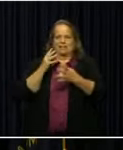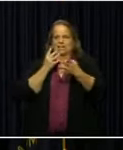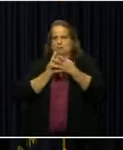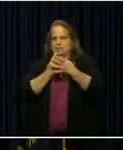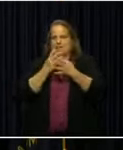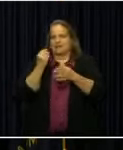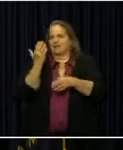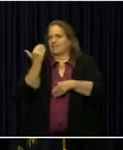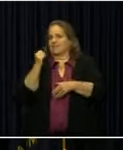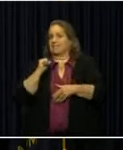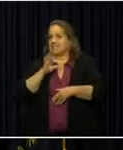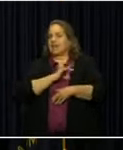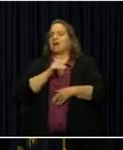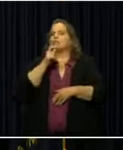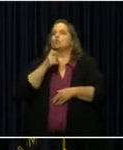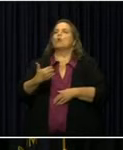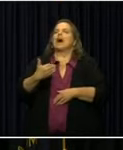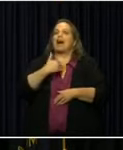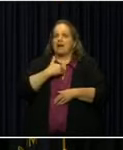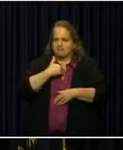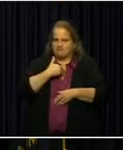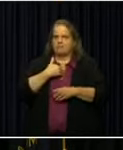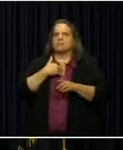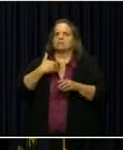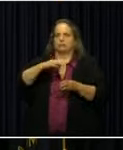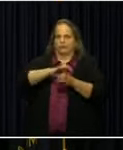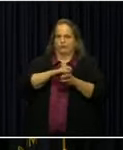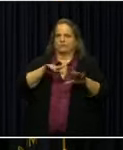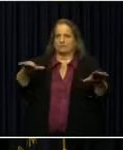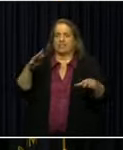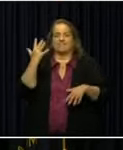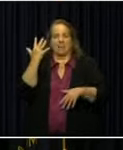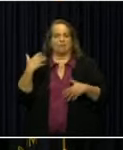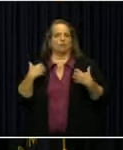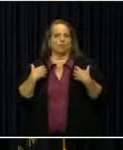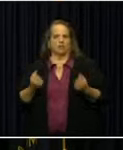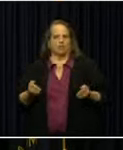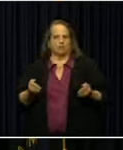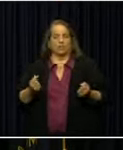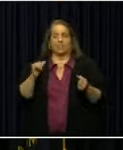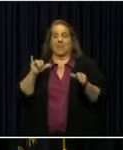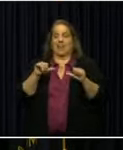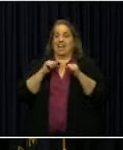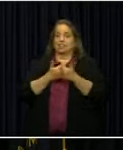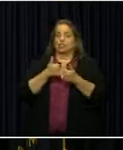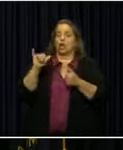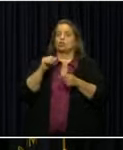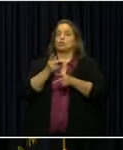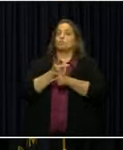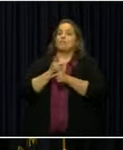TOMORROW SECRETARY FREE LANDER IS GOING TO SPECIFICALLY TALK ABOUT STEPS, NEW STEPS --